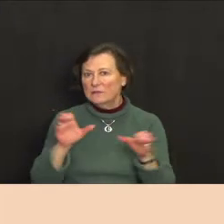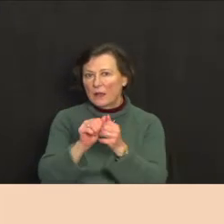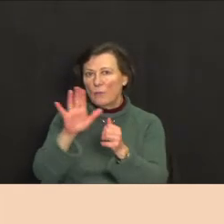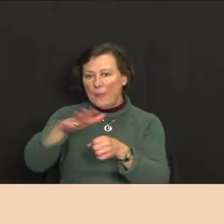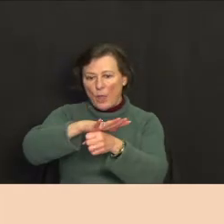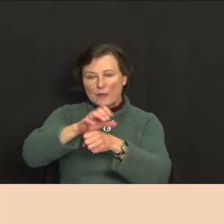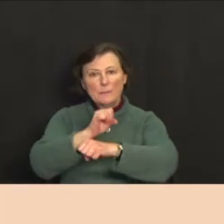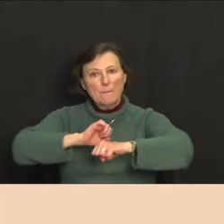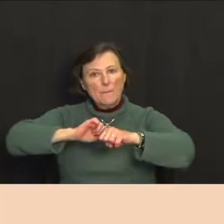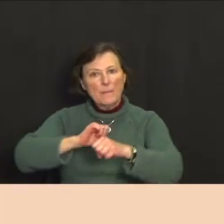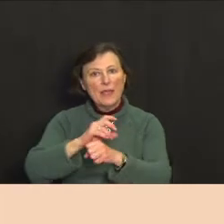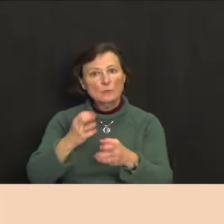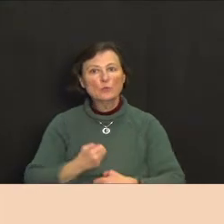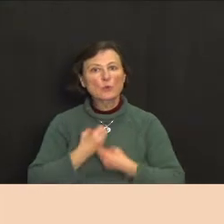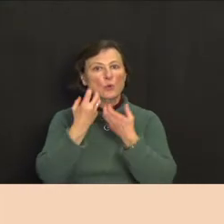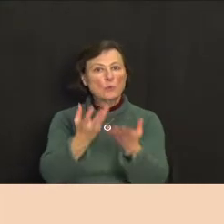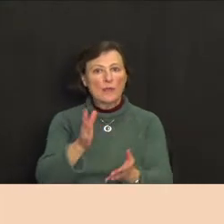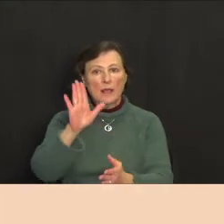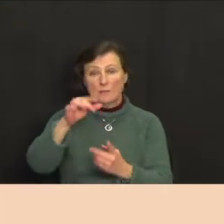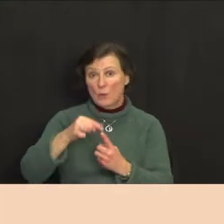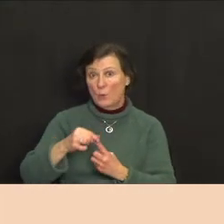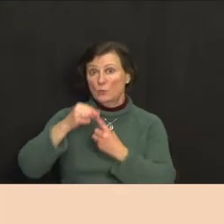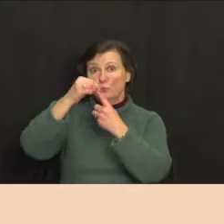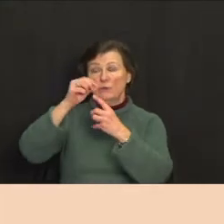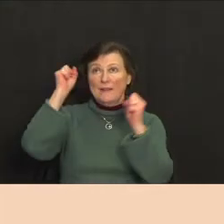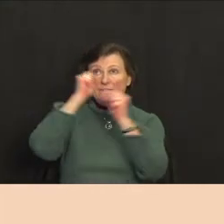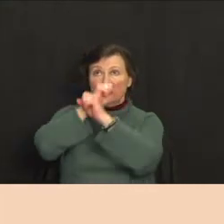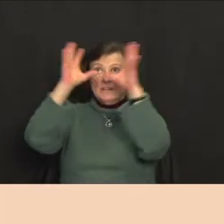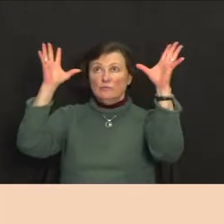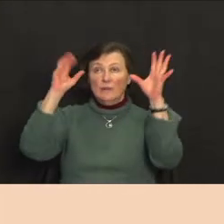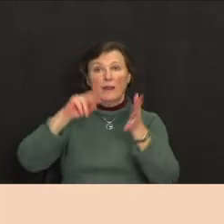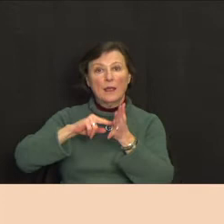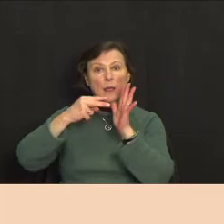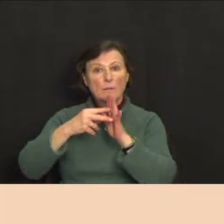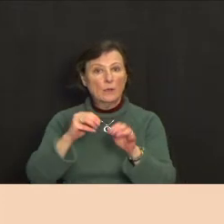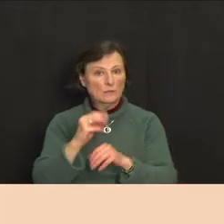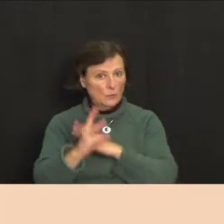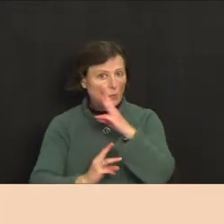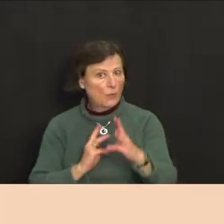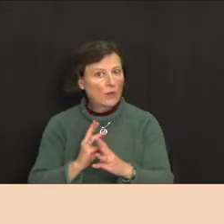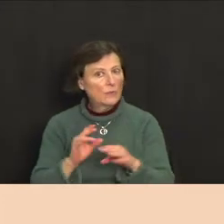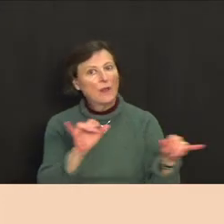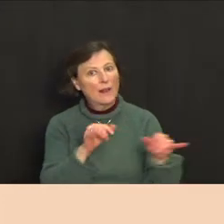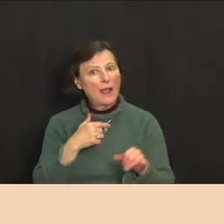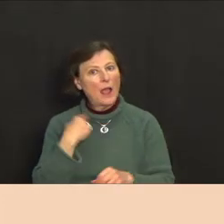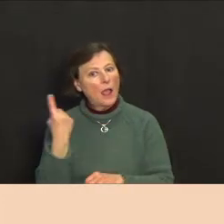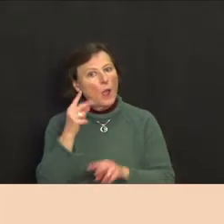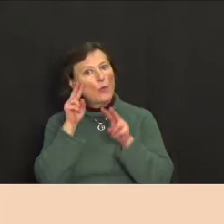their unique vision and purpose in the world. Just as I always look forward to seeing you